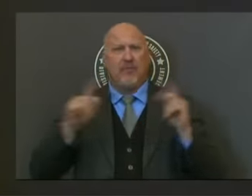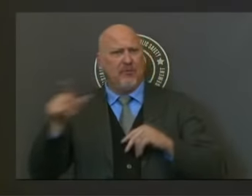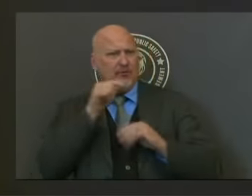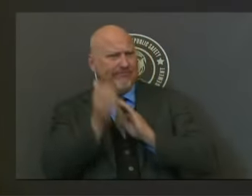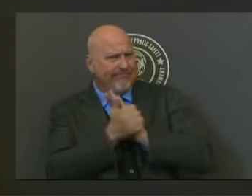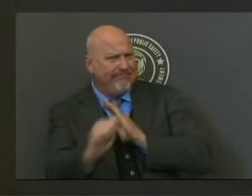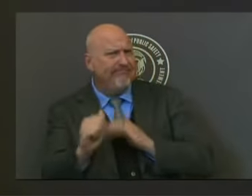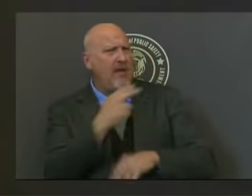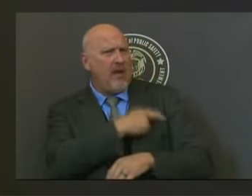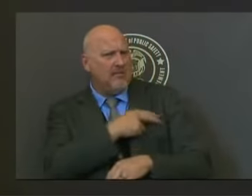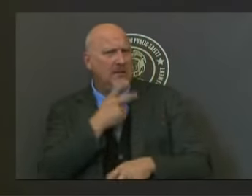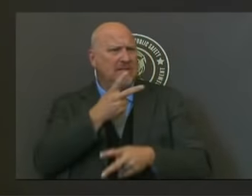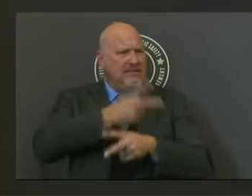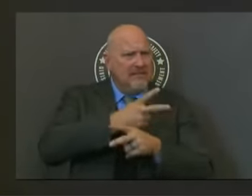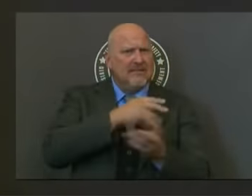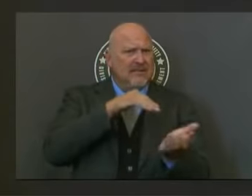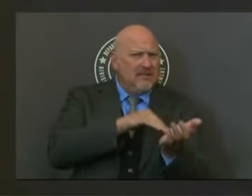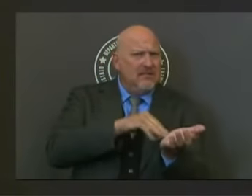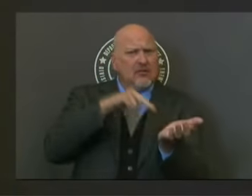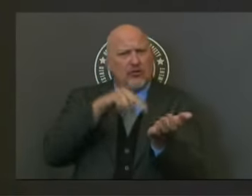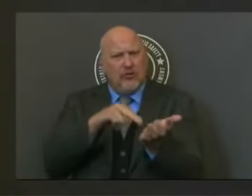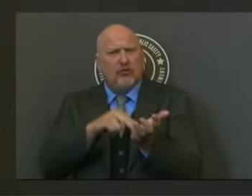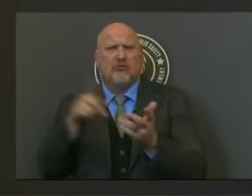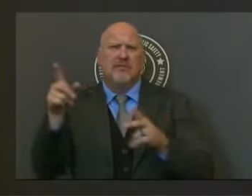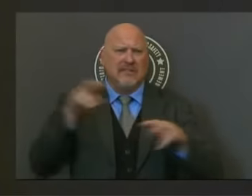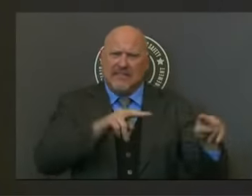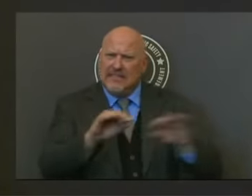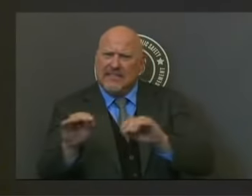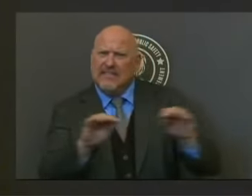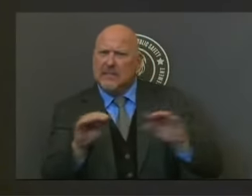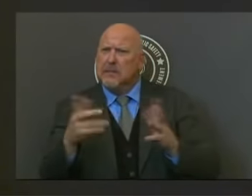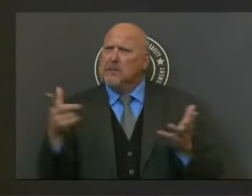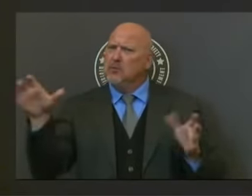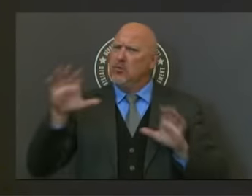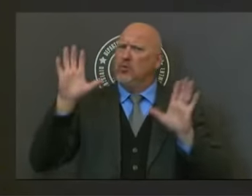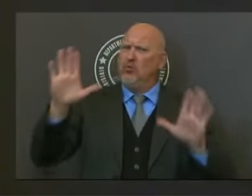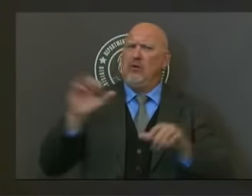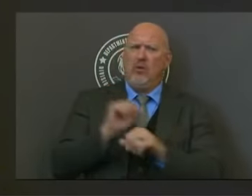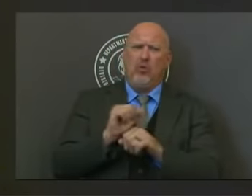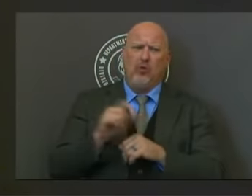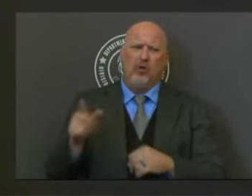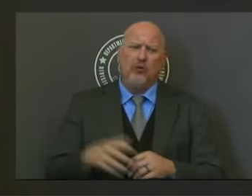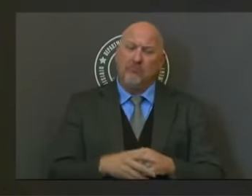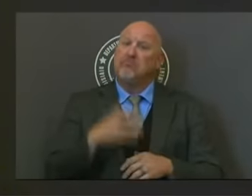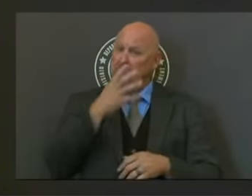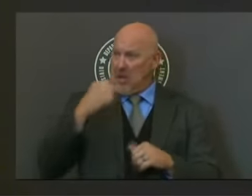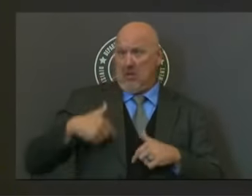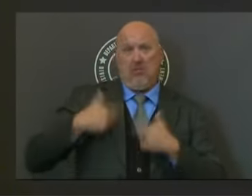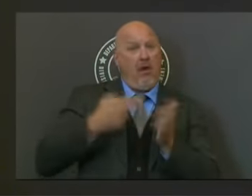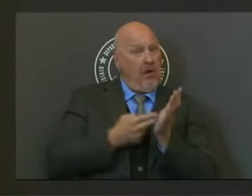things help us and we've learned a lot as we gone through these